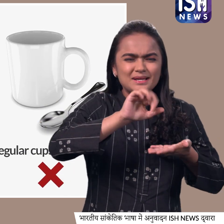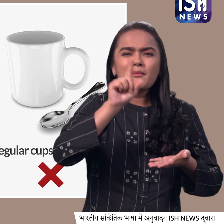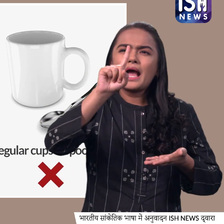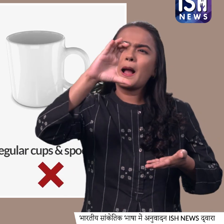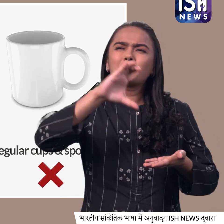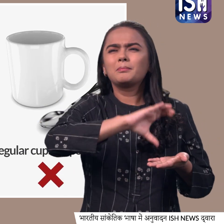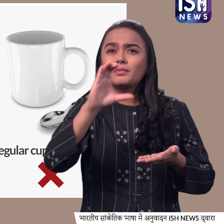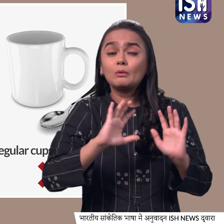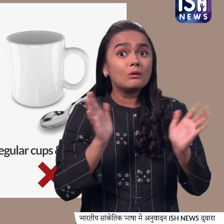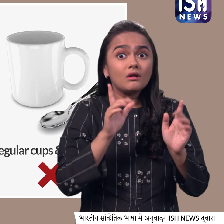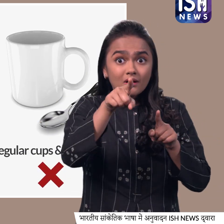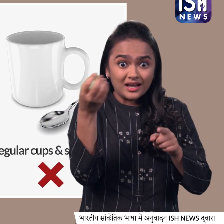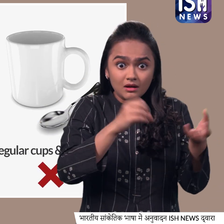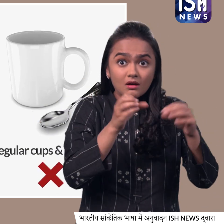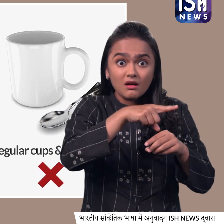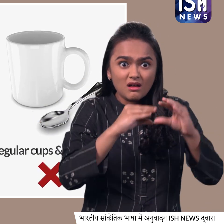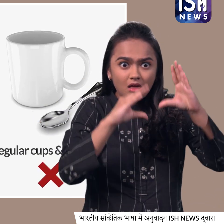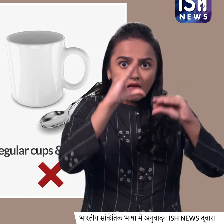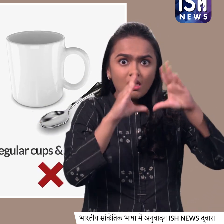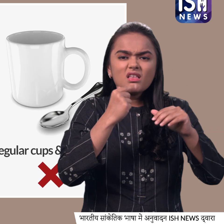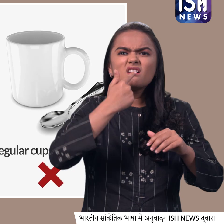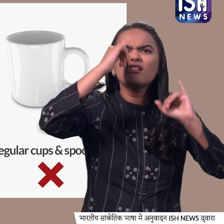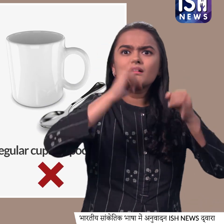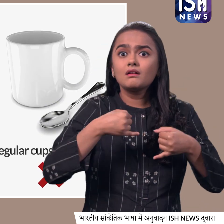If you measure with these bowls and spoons, you will never get the correct taste of the receipe.